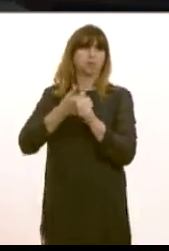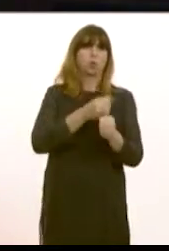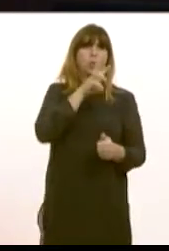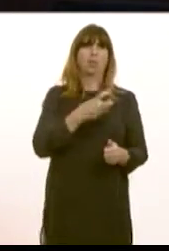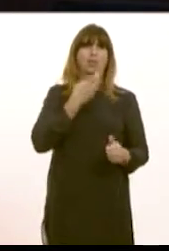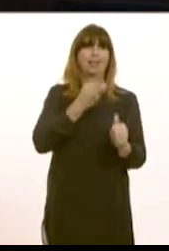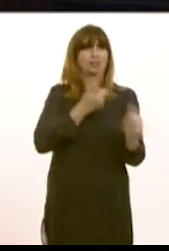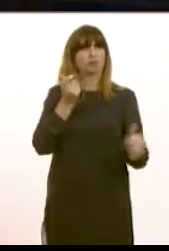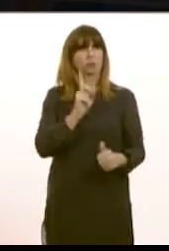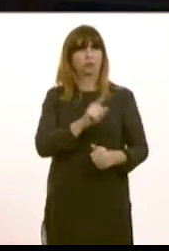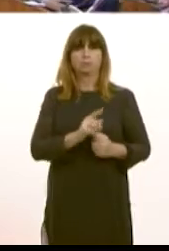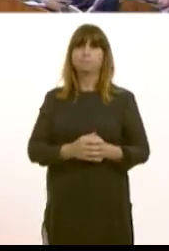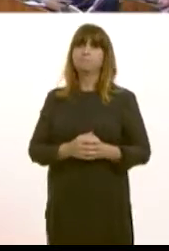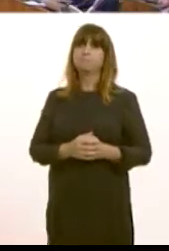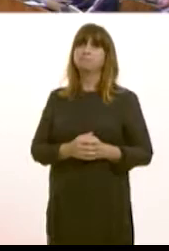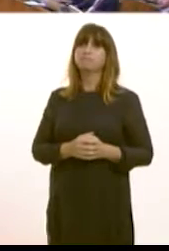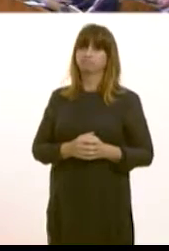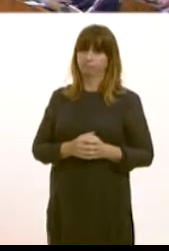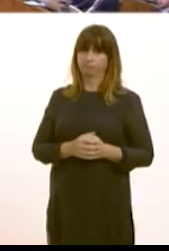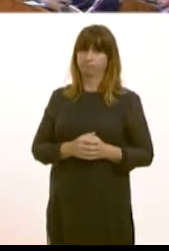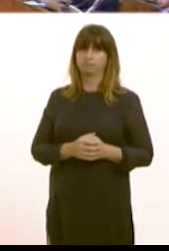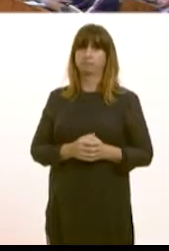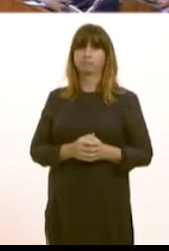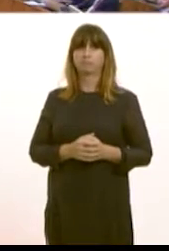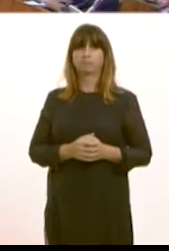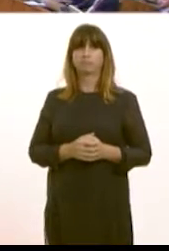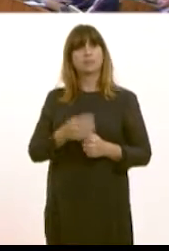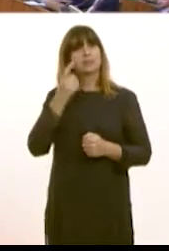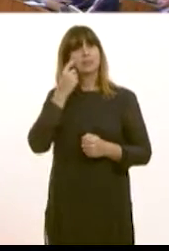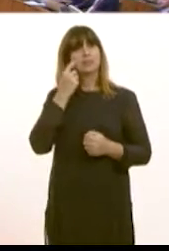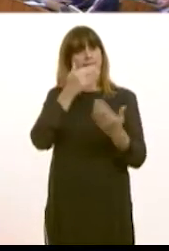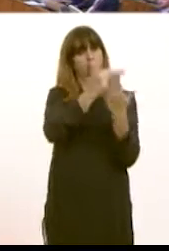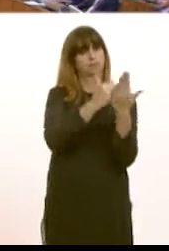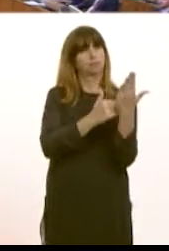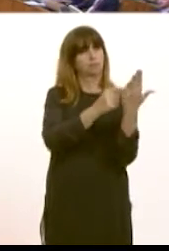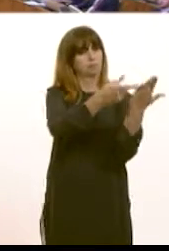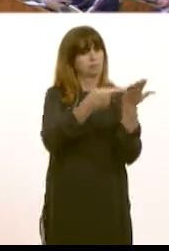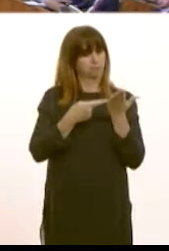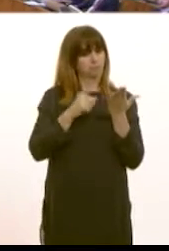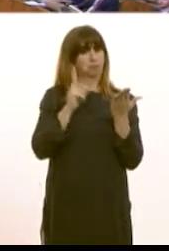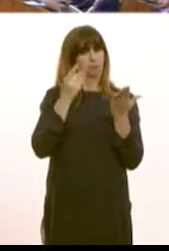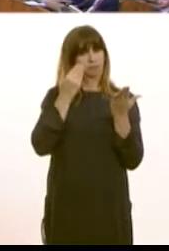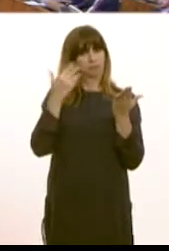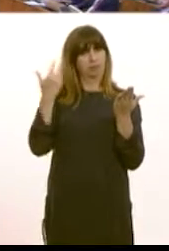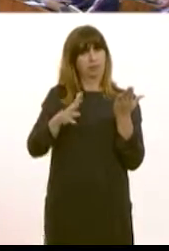The Cabinet Secretary for Economy and Infrastructure sent Members a full update yesterday on the progress thatís been made since the written statement on 8 August.